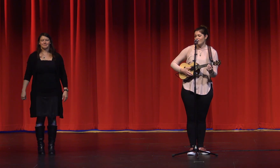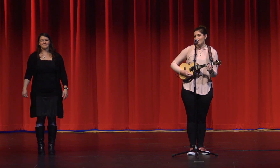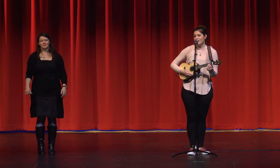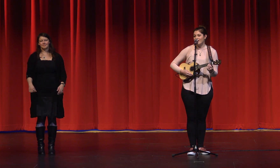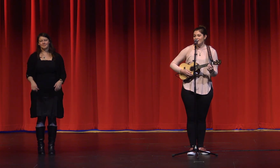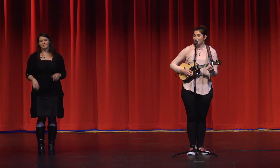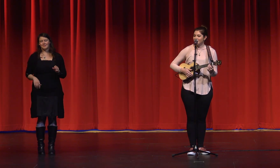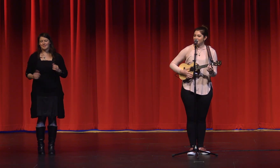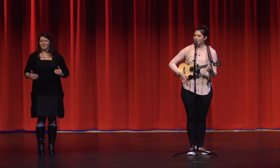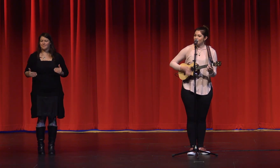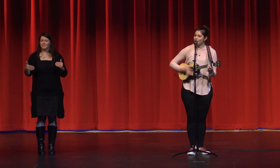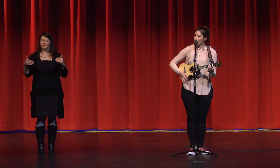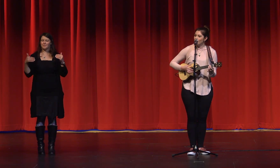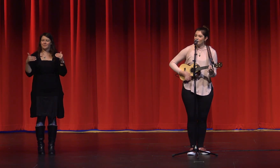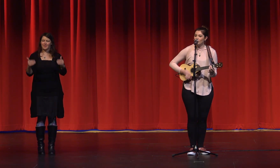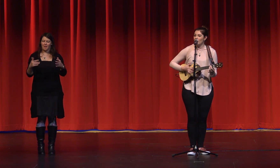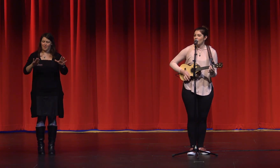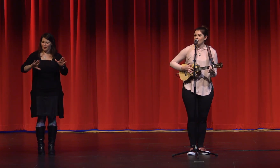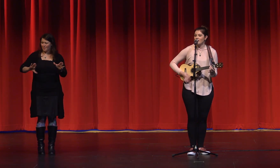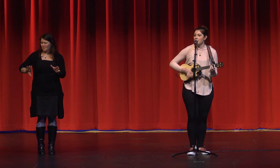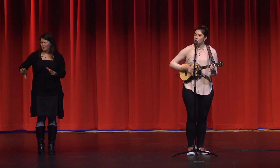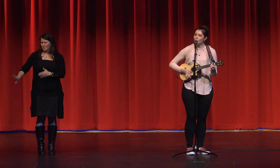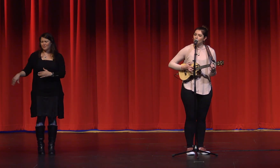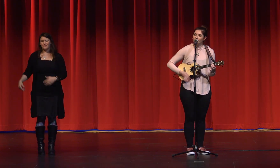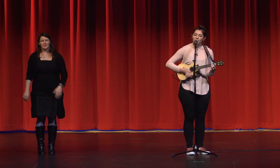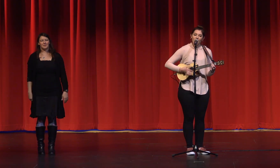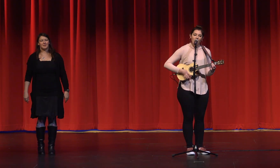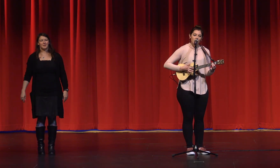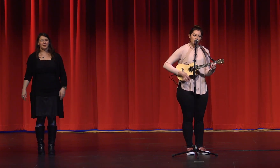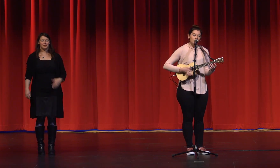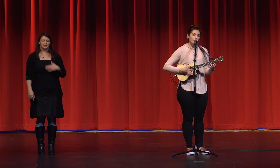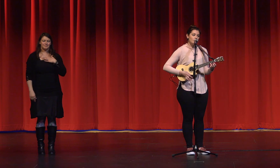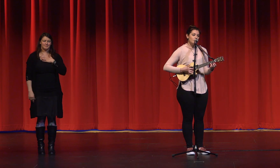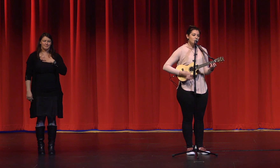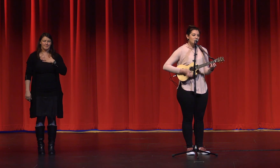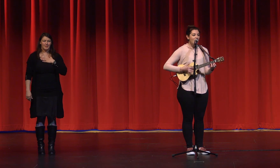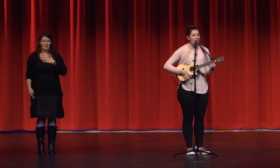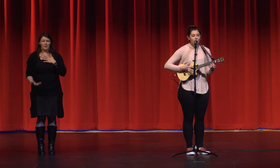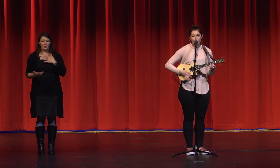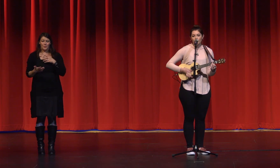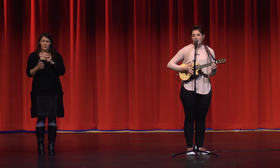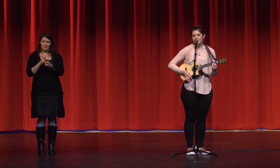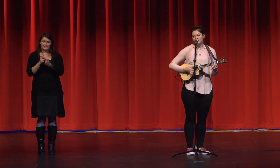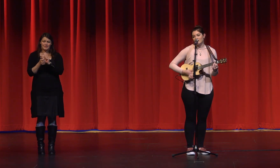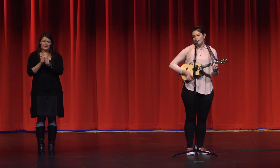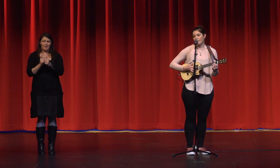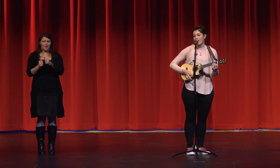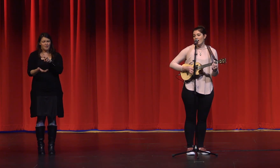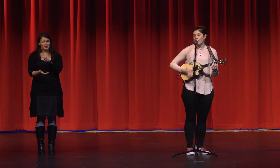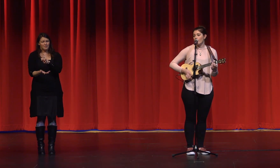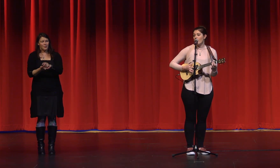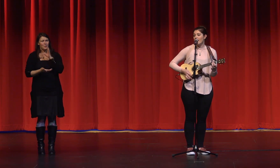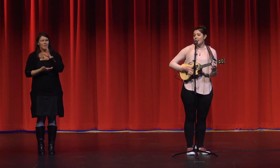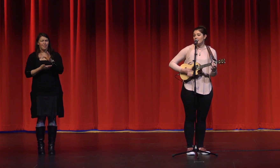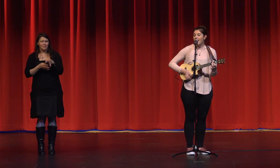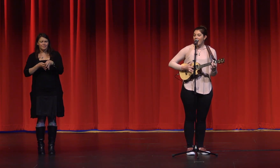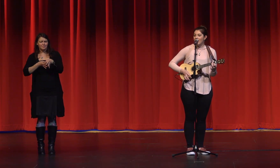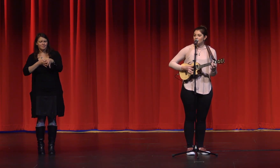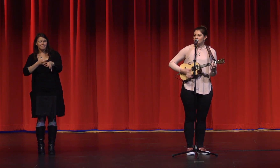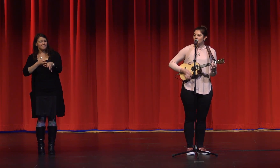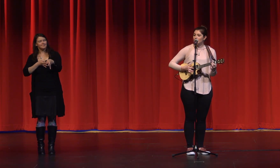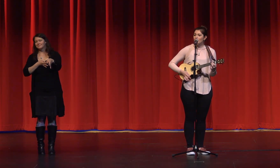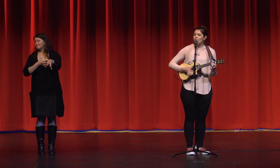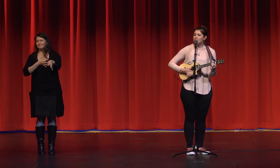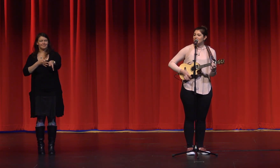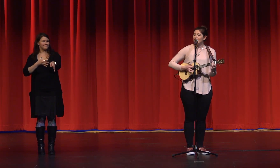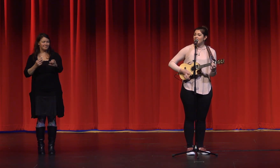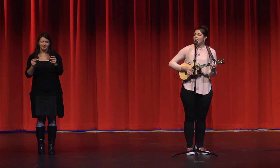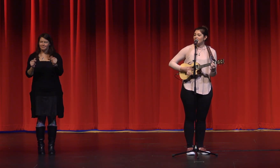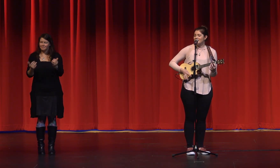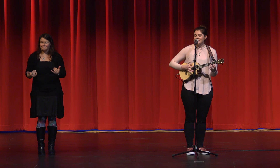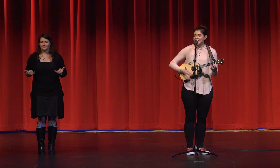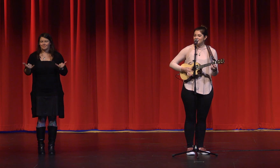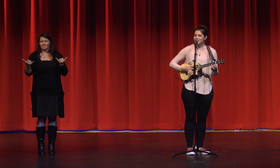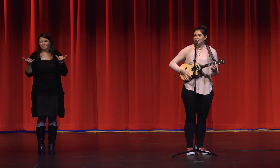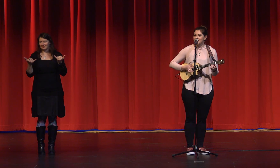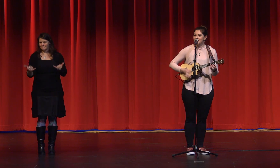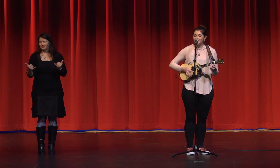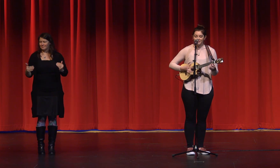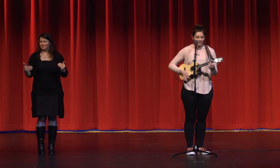Yes, I'm moving on, I'm moving on, I'll lose the race if I wait. I'm so close that I can taste it.